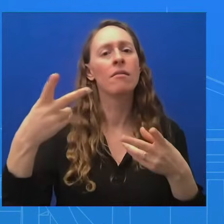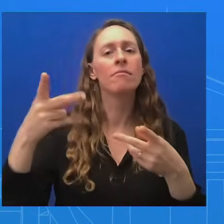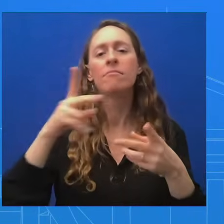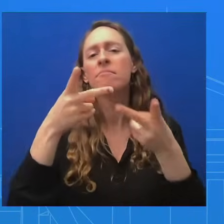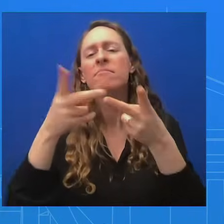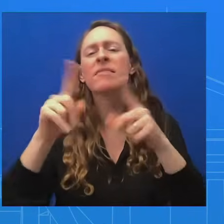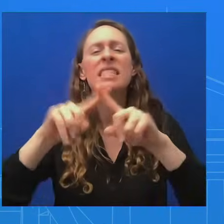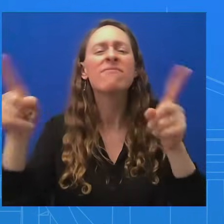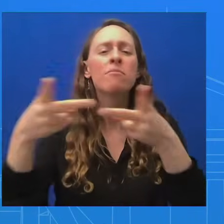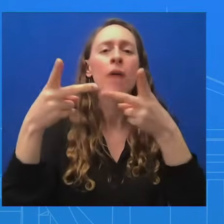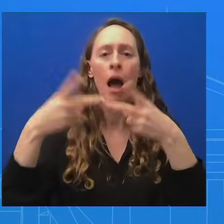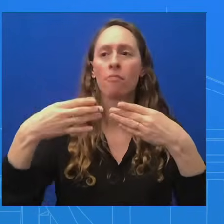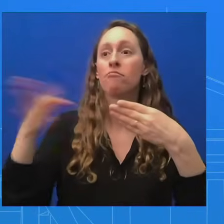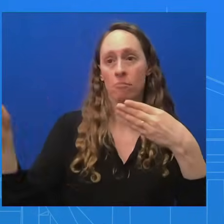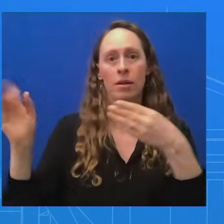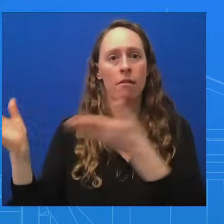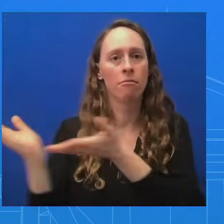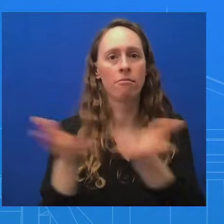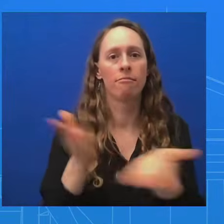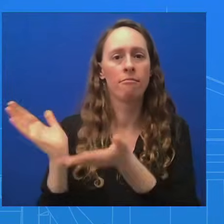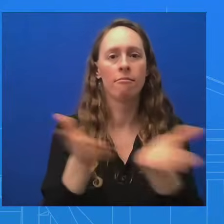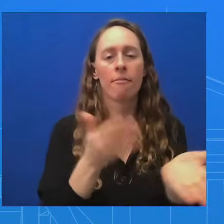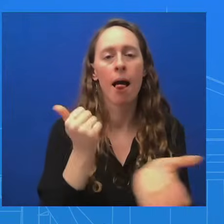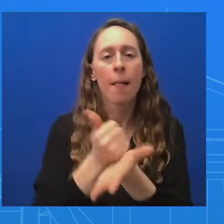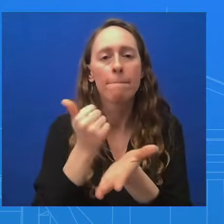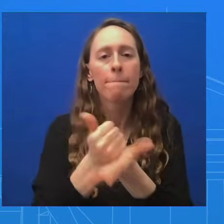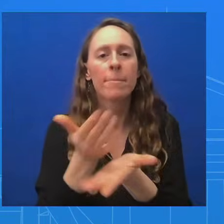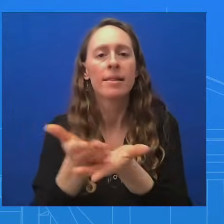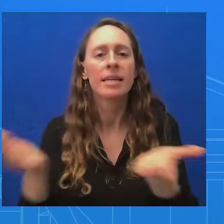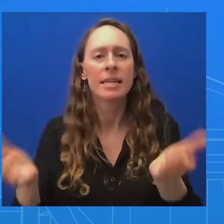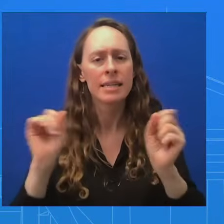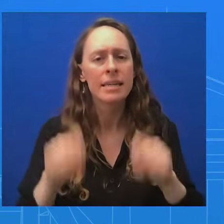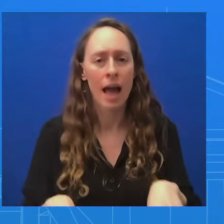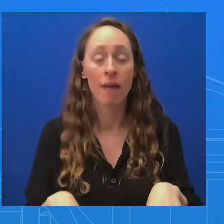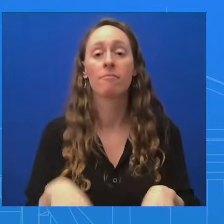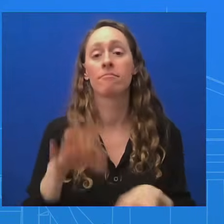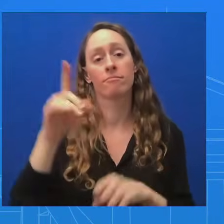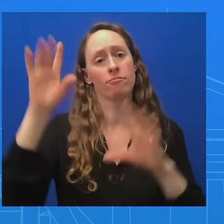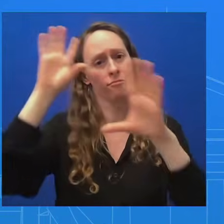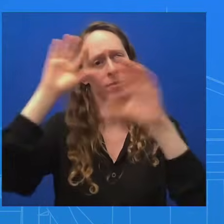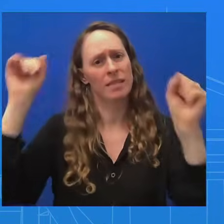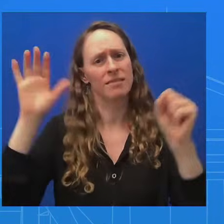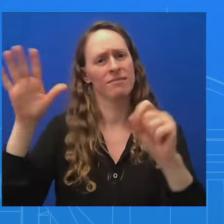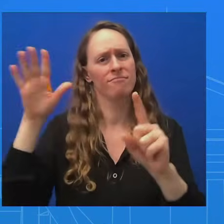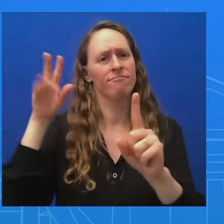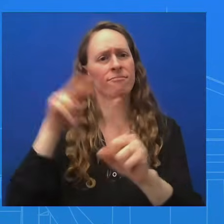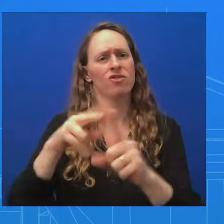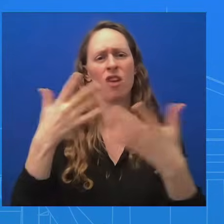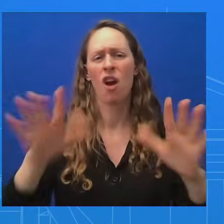and at lower levels across our team has had results. Ms. Jean-Pierre: Go ahead, Patsy. The Press: Thank you, Karine. John, am I correct to understand